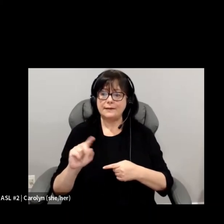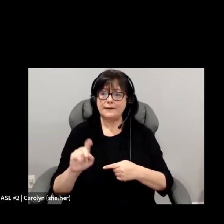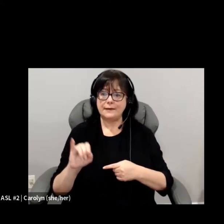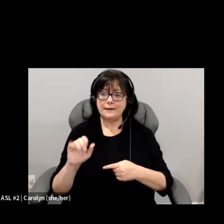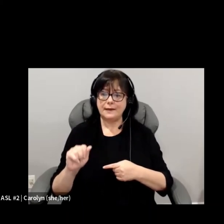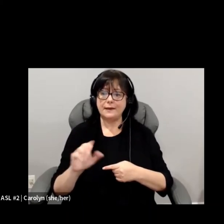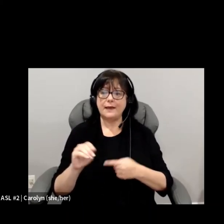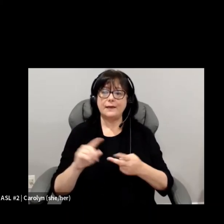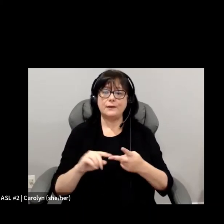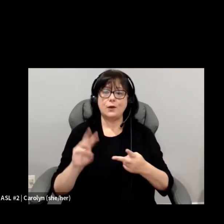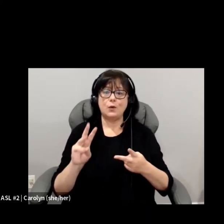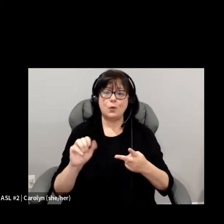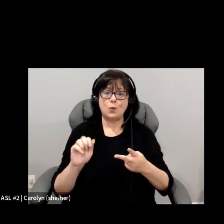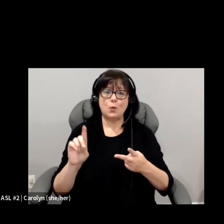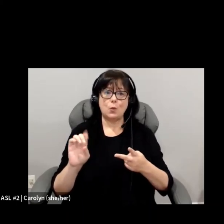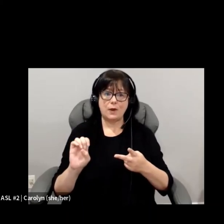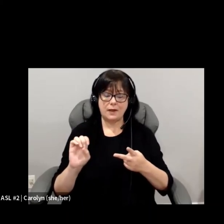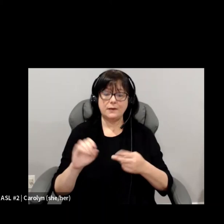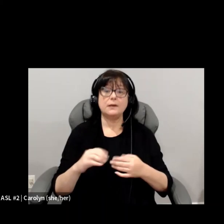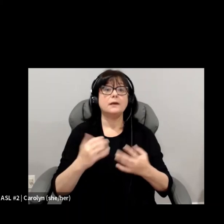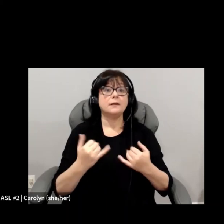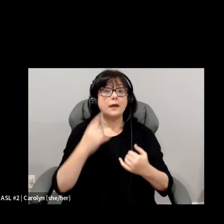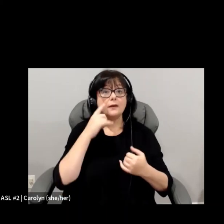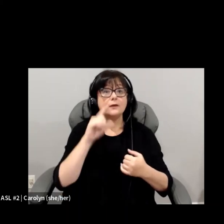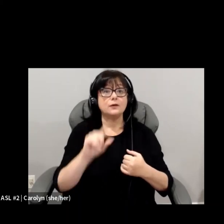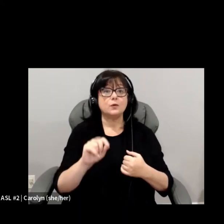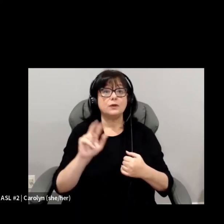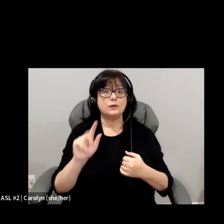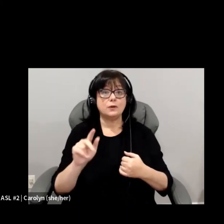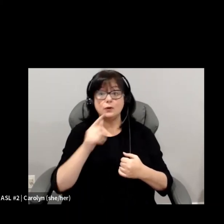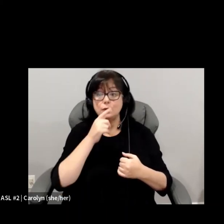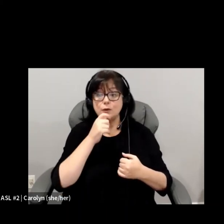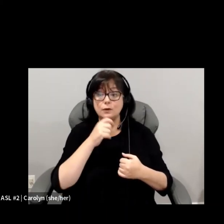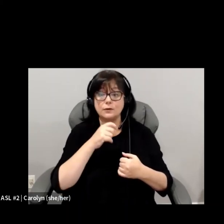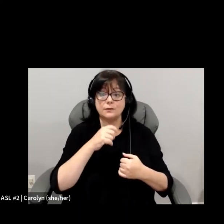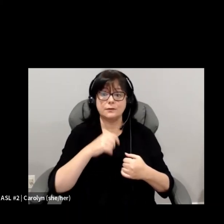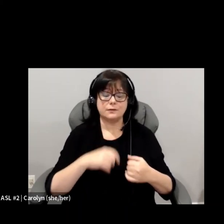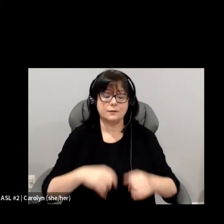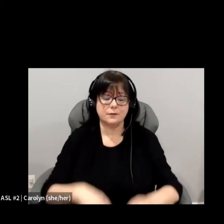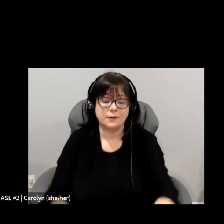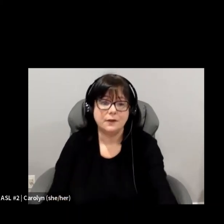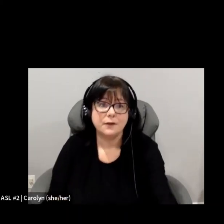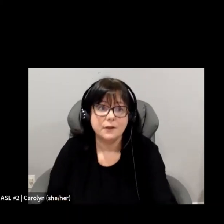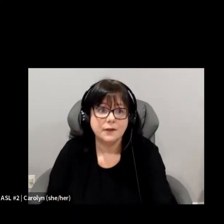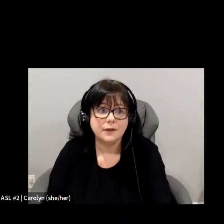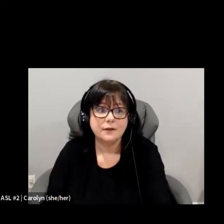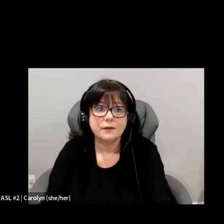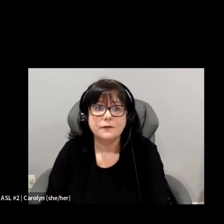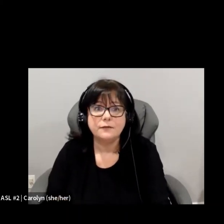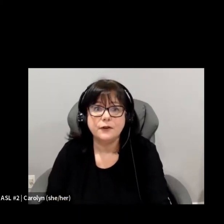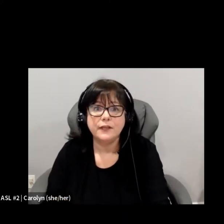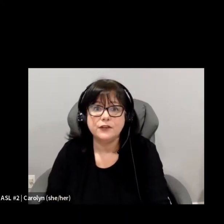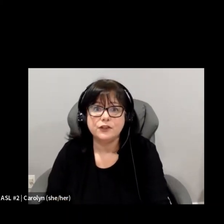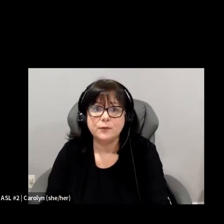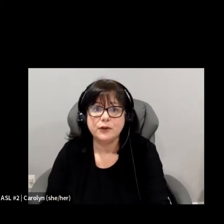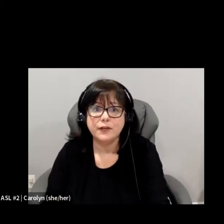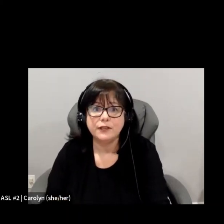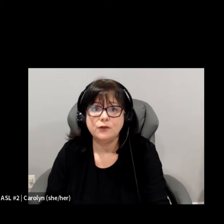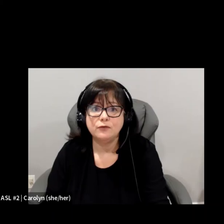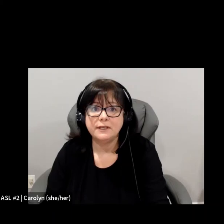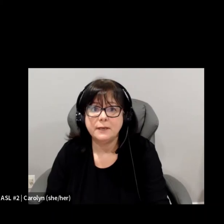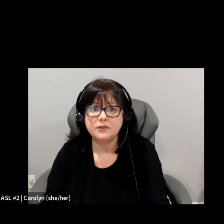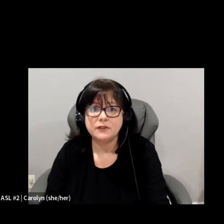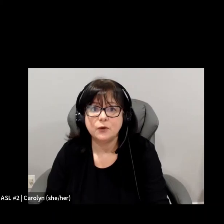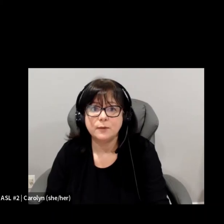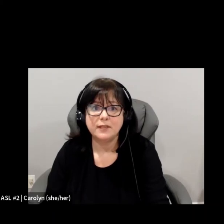THOSE BOARD MEMBERS ARE DOUG WAXMAN, EMILY GILLESPIE, SANDI BELL AND YVONNE SIMPSON.